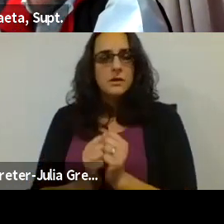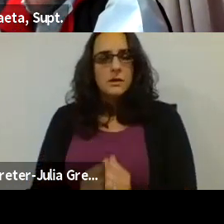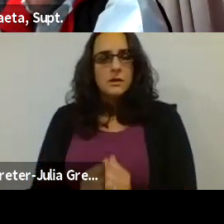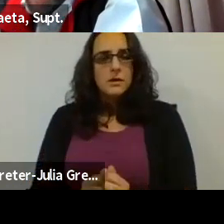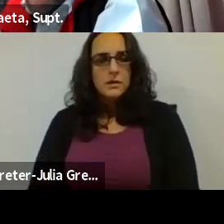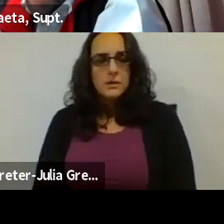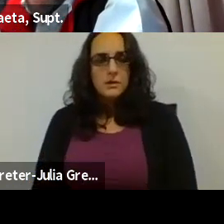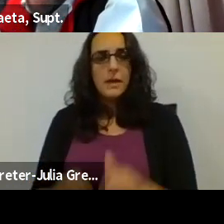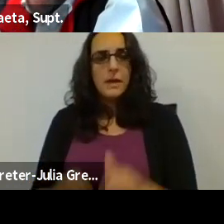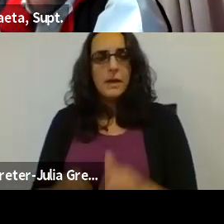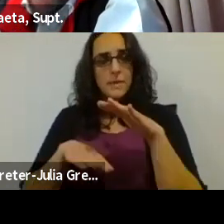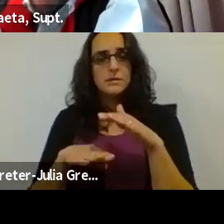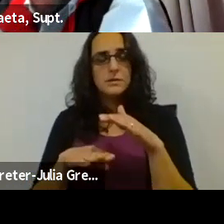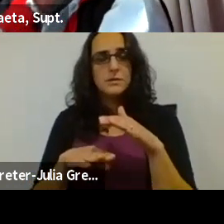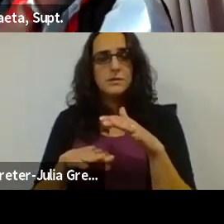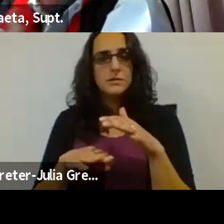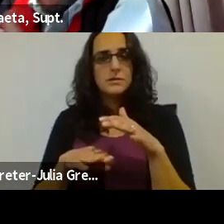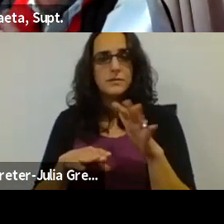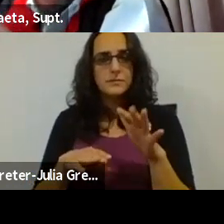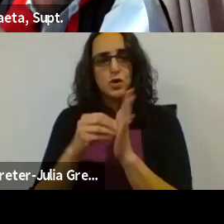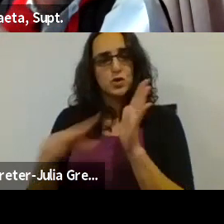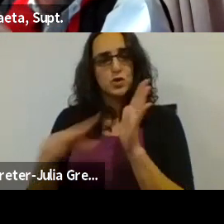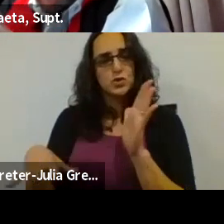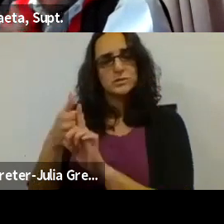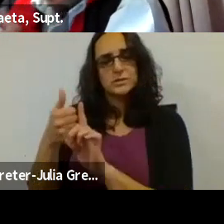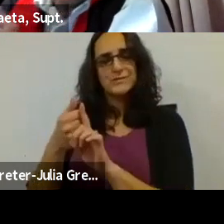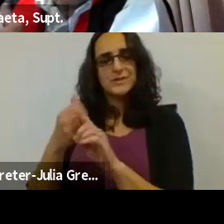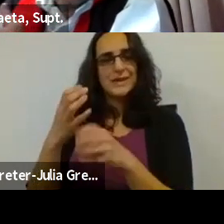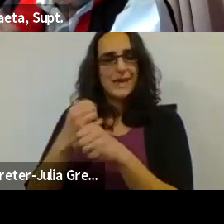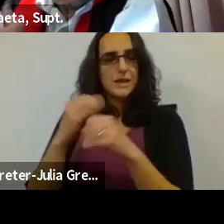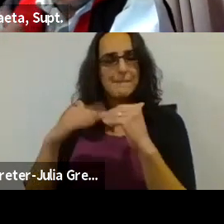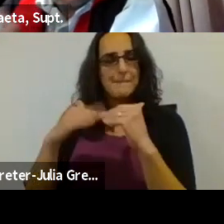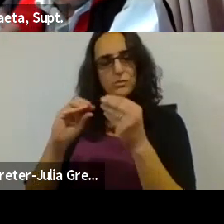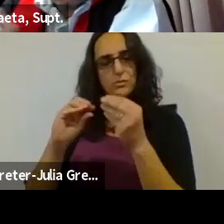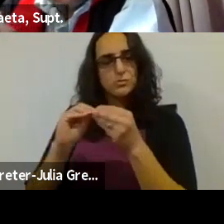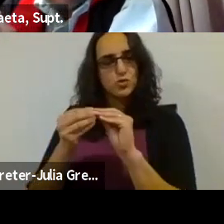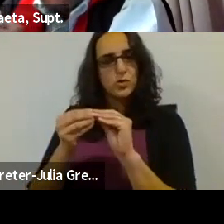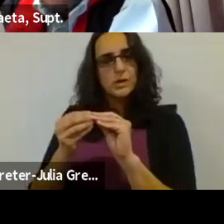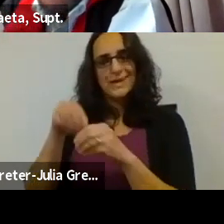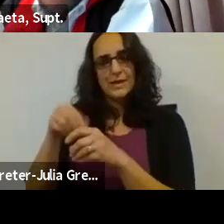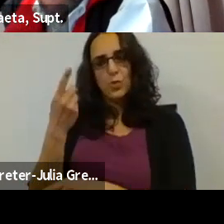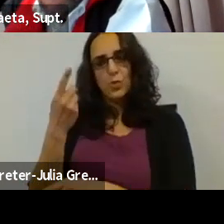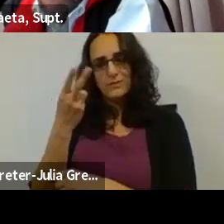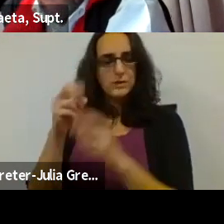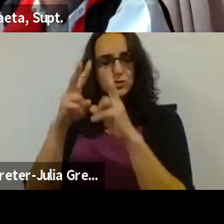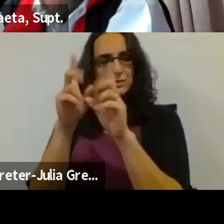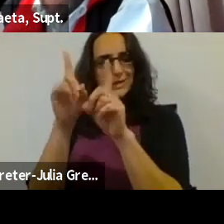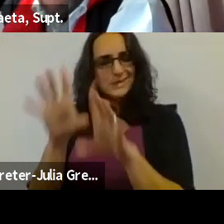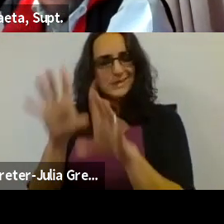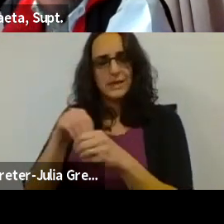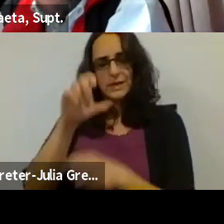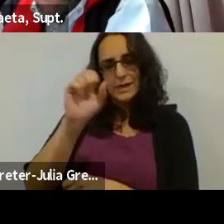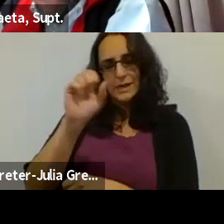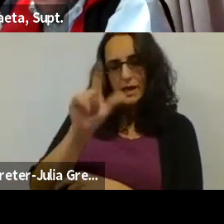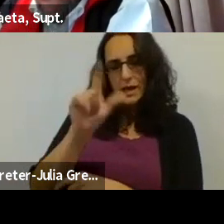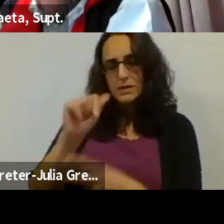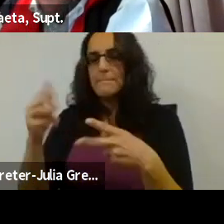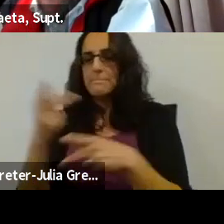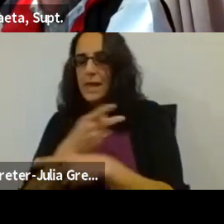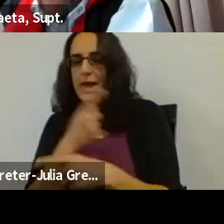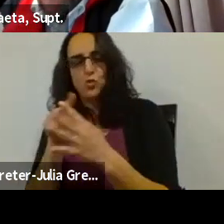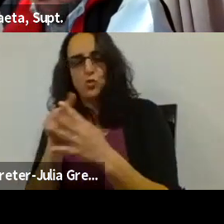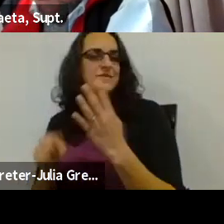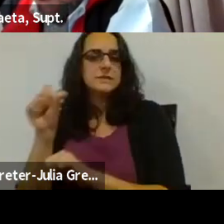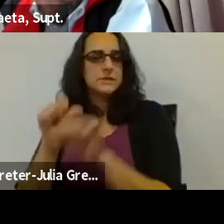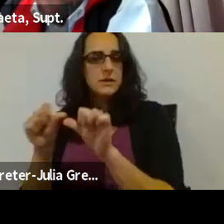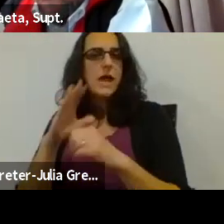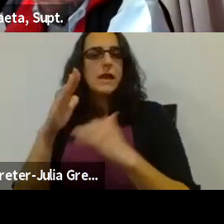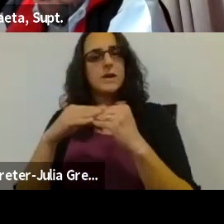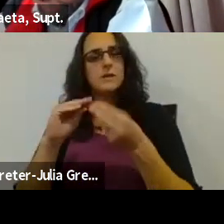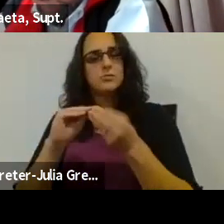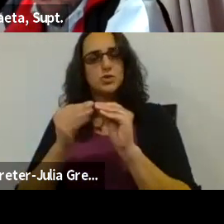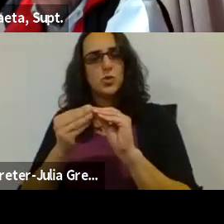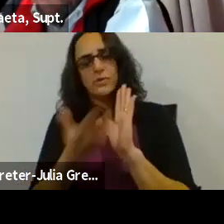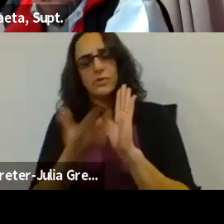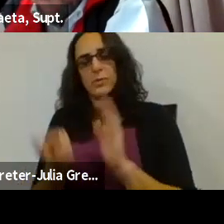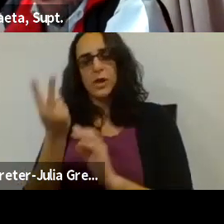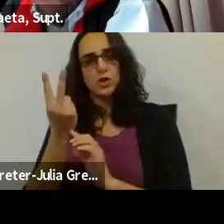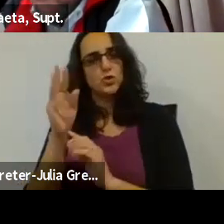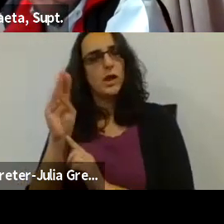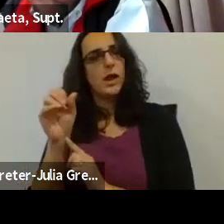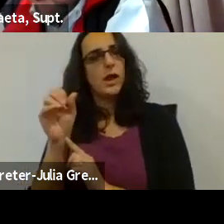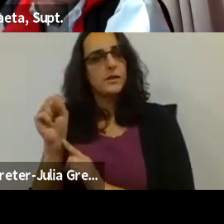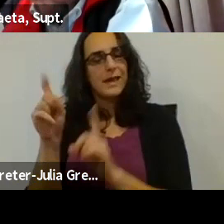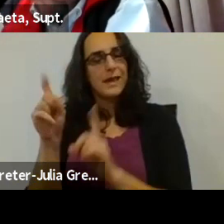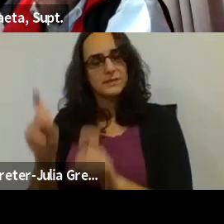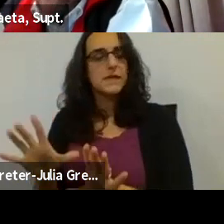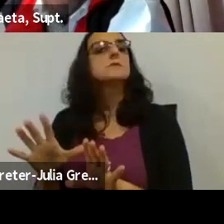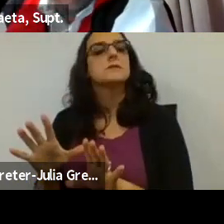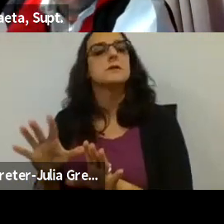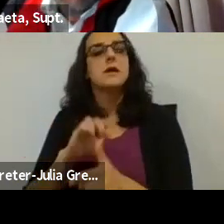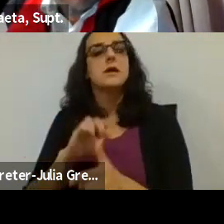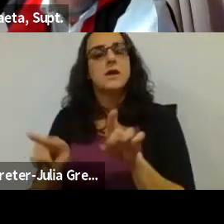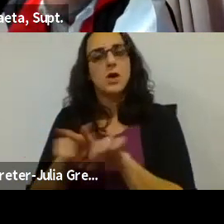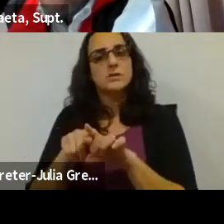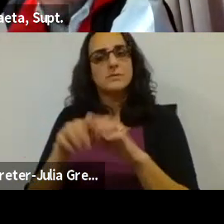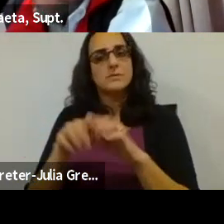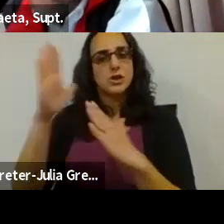Joe Baeta, Supt. : Basically, the students have to score a minimum score and one of the high school assessments and math or one of the sciences, and then a minimum score on the remaining two m casts tests and then also be in the top 25% of their class.